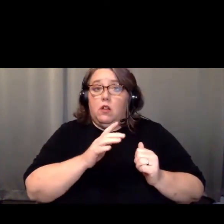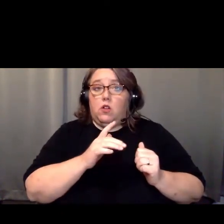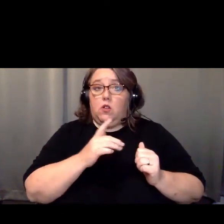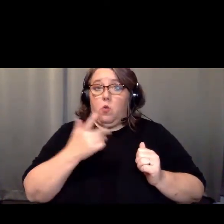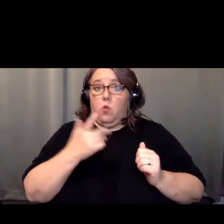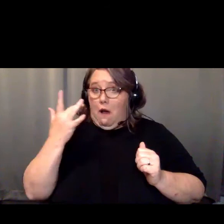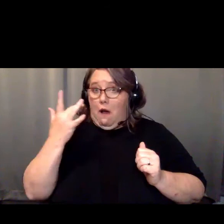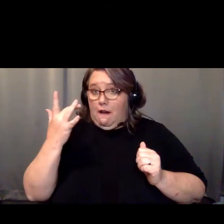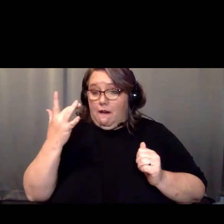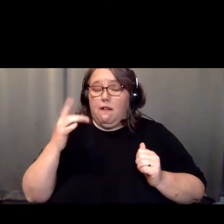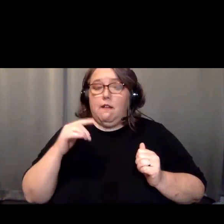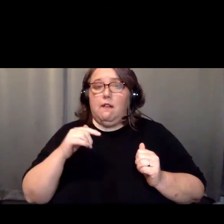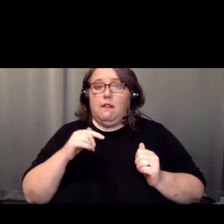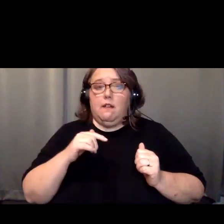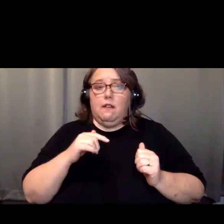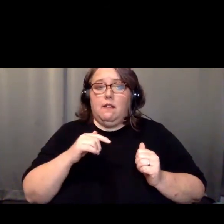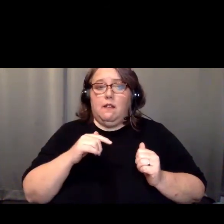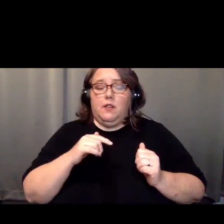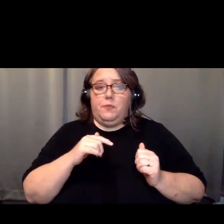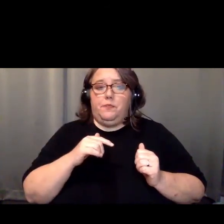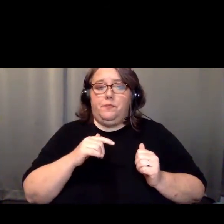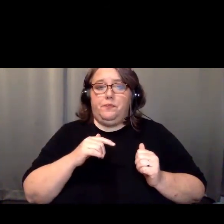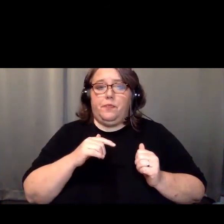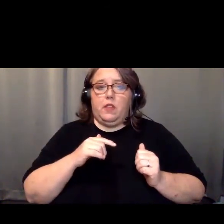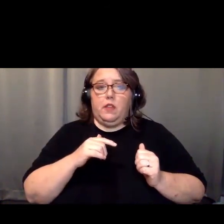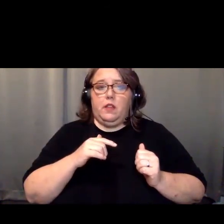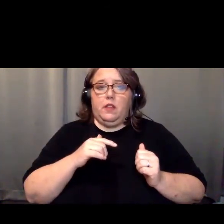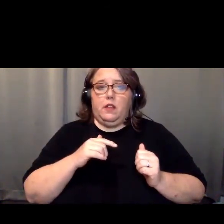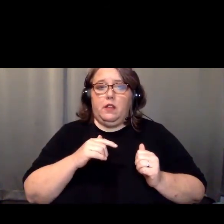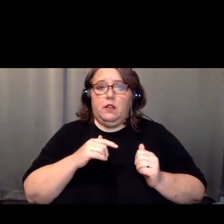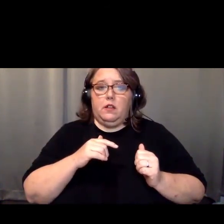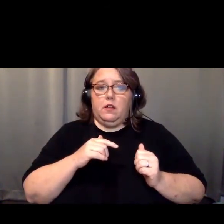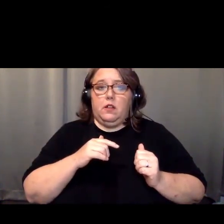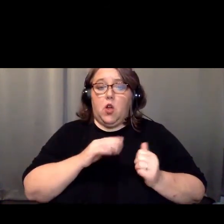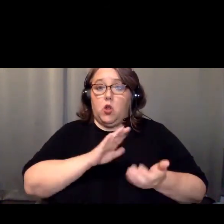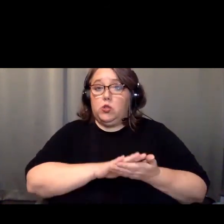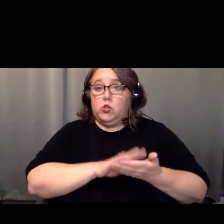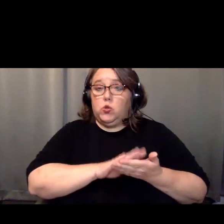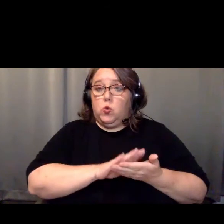is because some of the services that may be provided through the school district